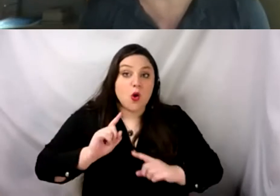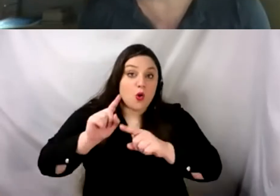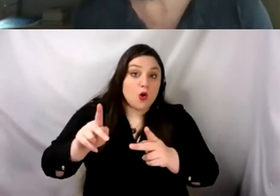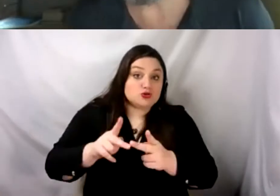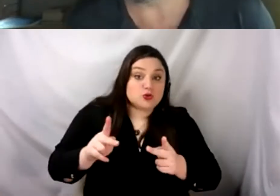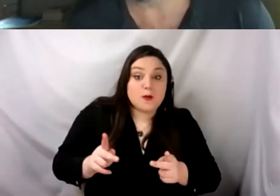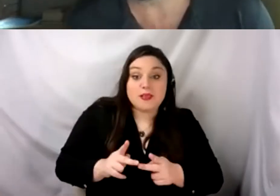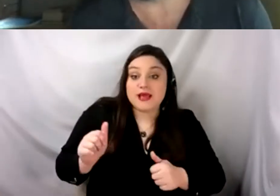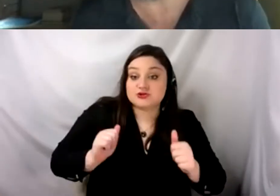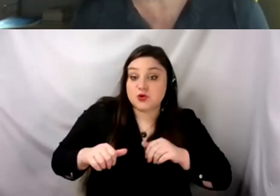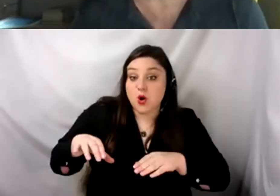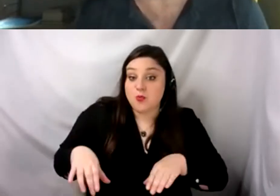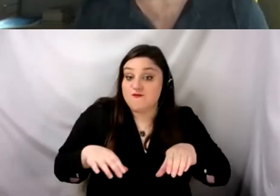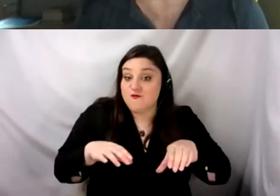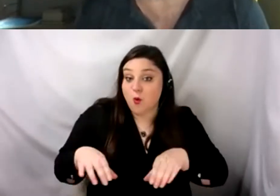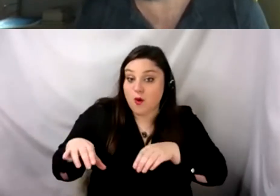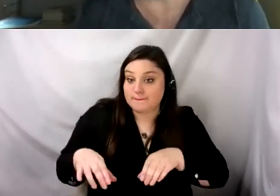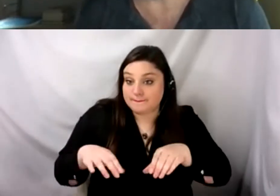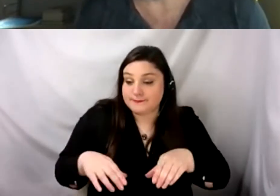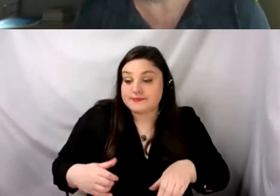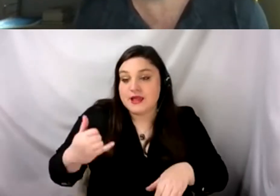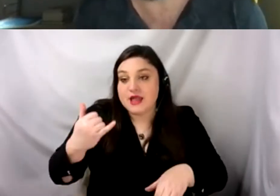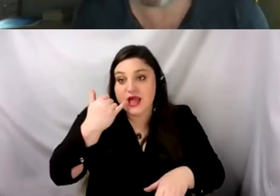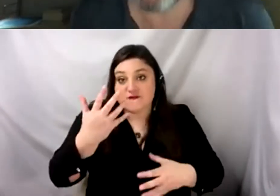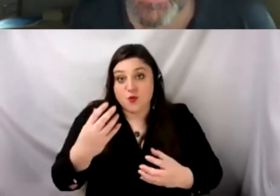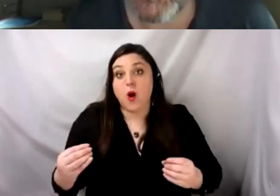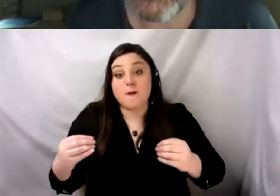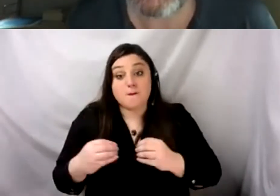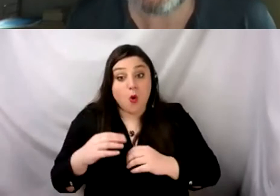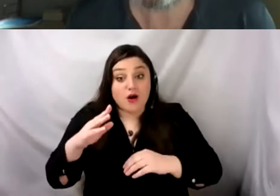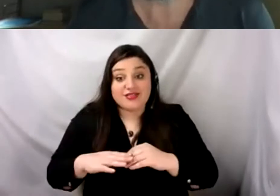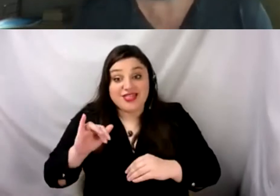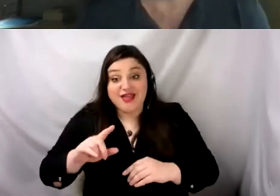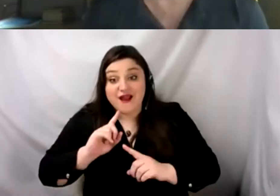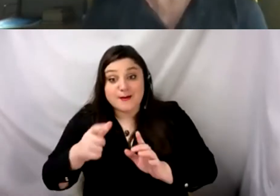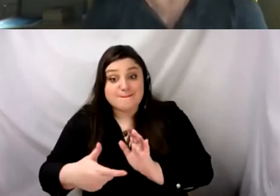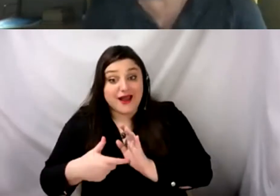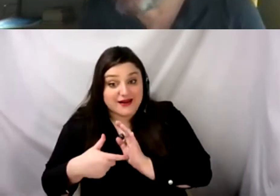can do that. Is up to you and them to figure out if you do it or